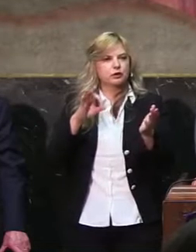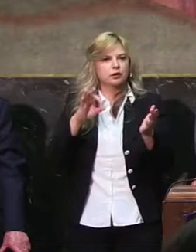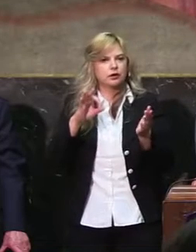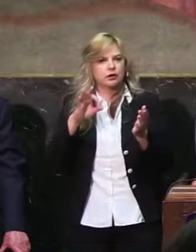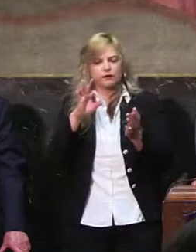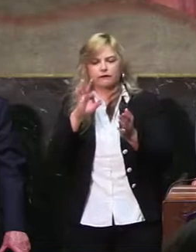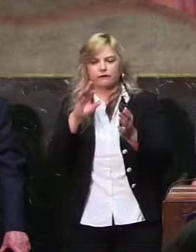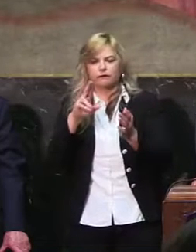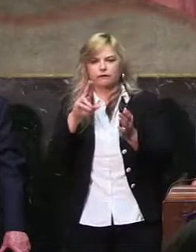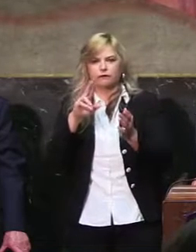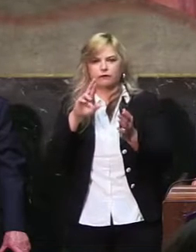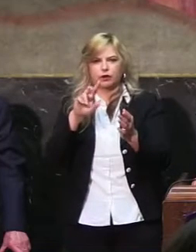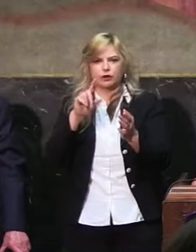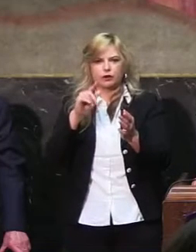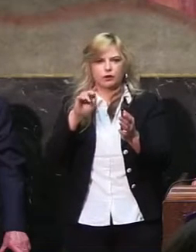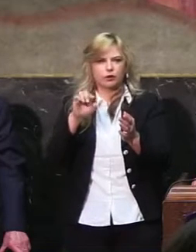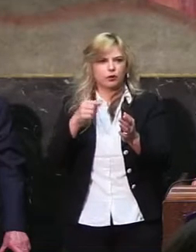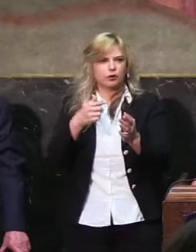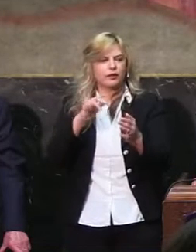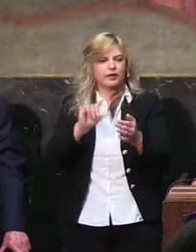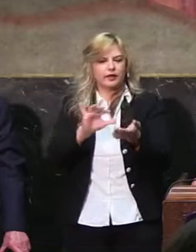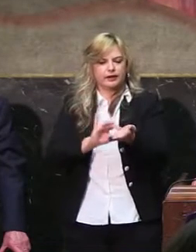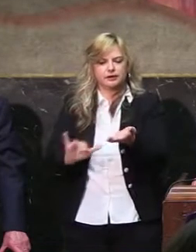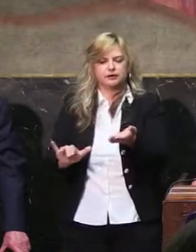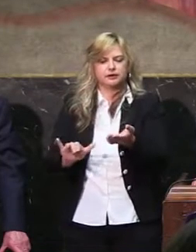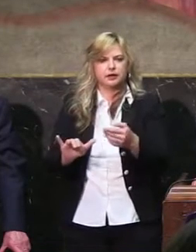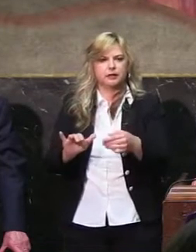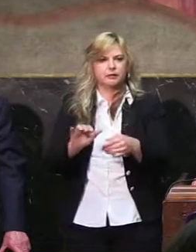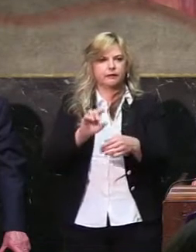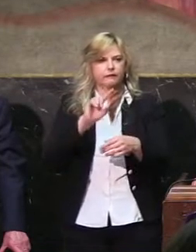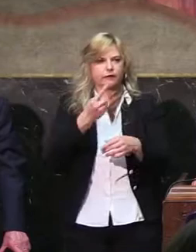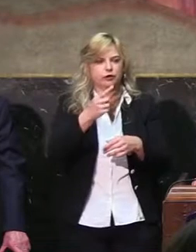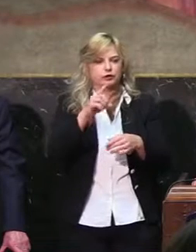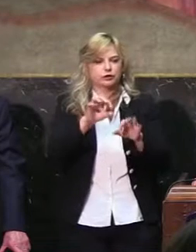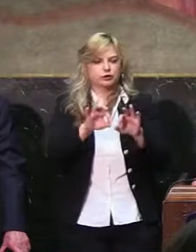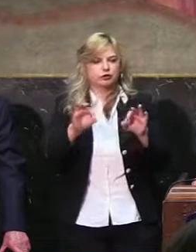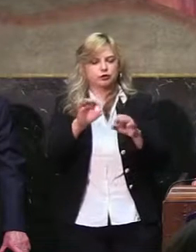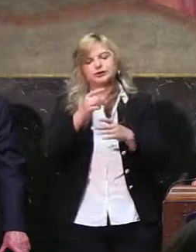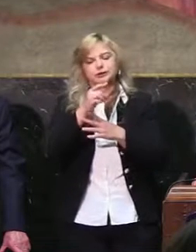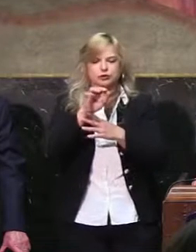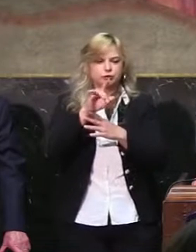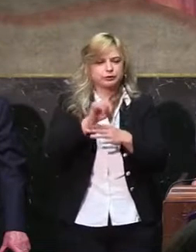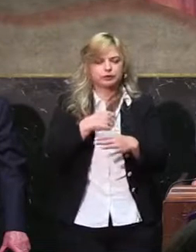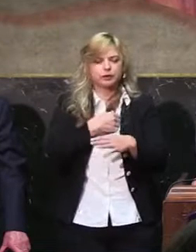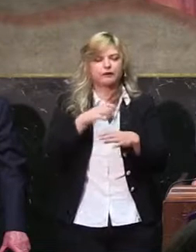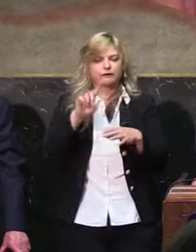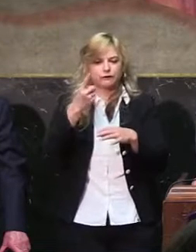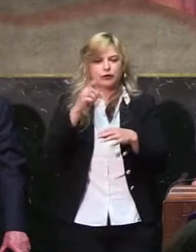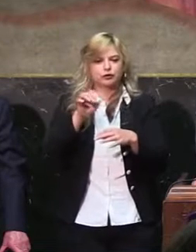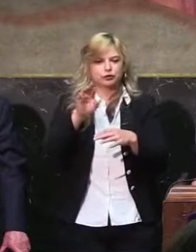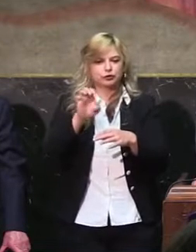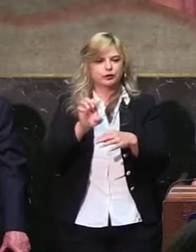exempts first degree murder but it does expand it if you are medically